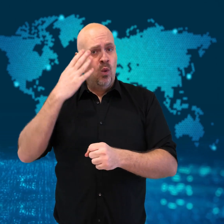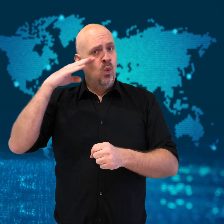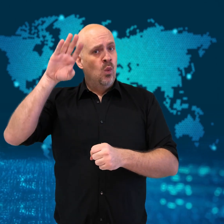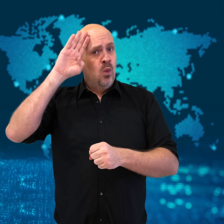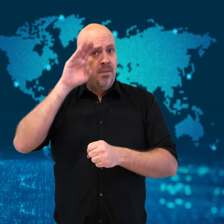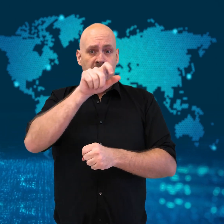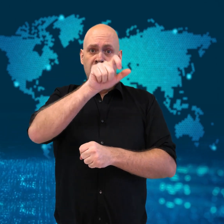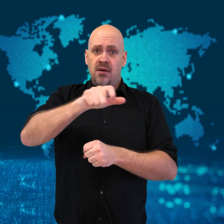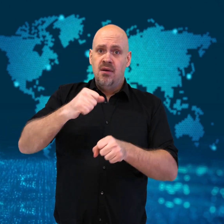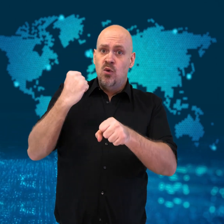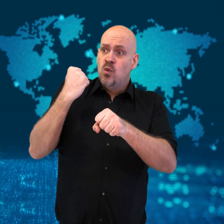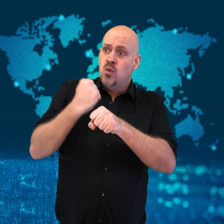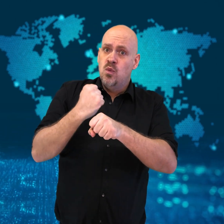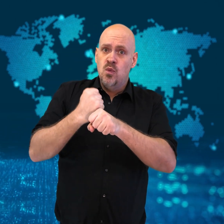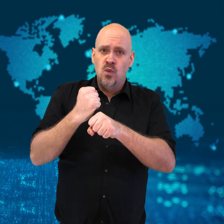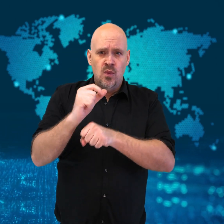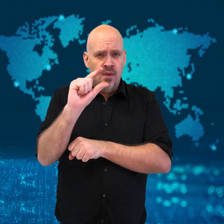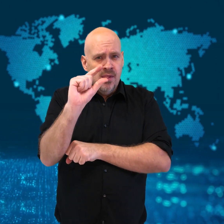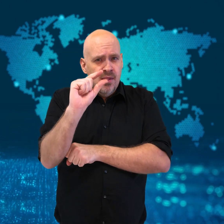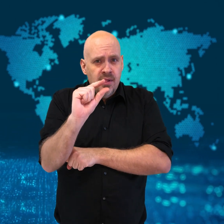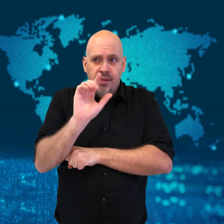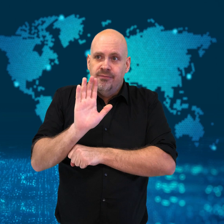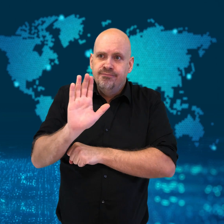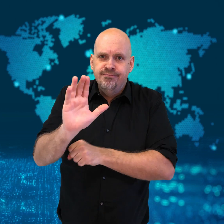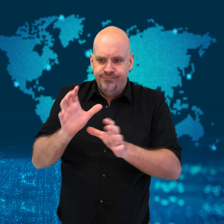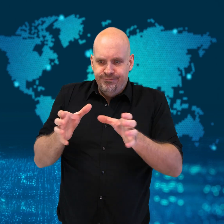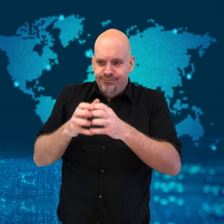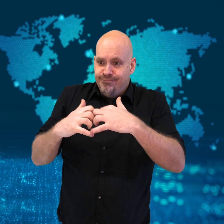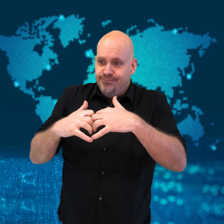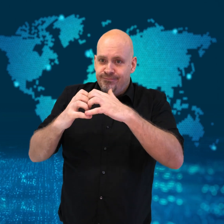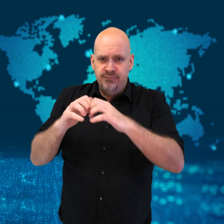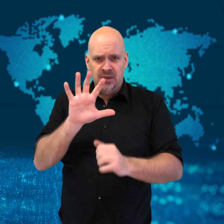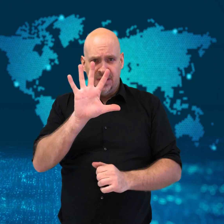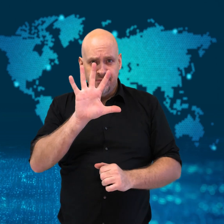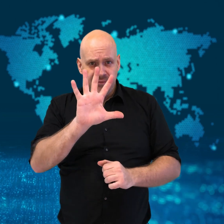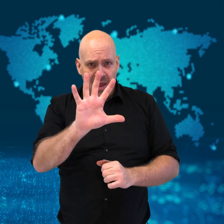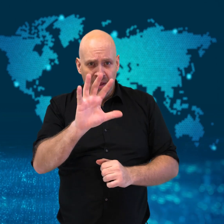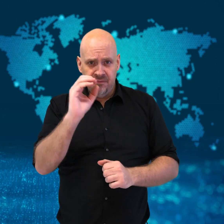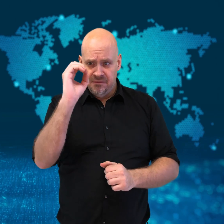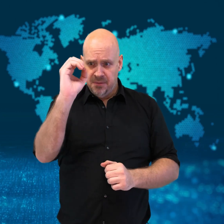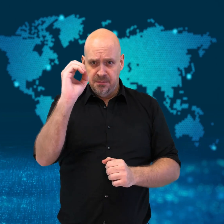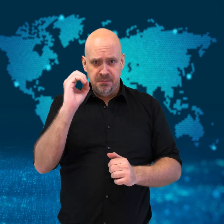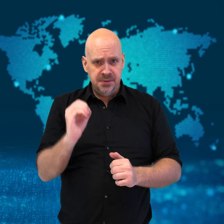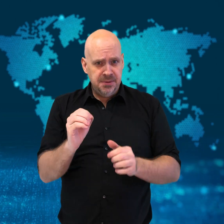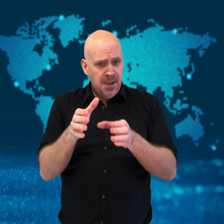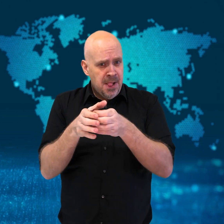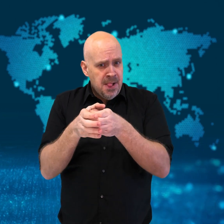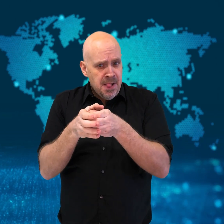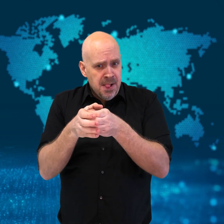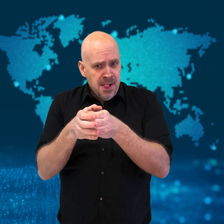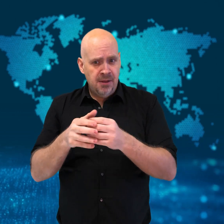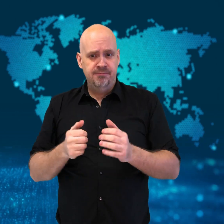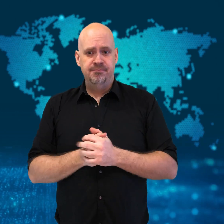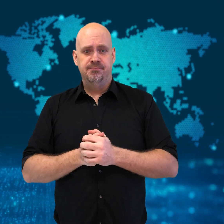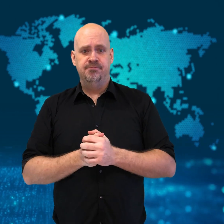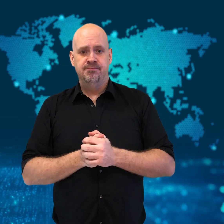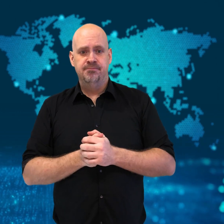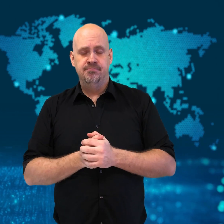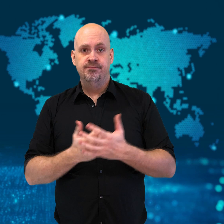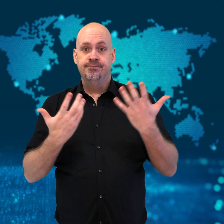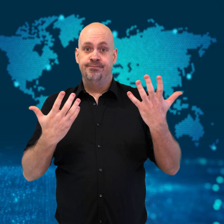only around 5% of Cubans held jobs in the private sector.